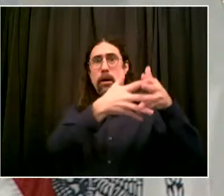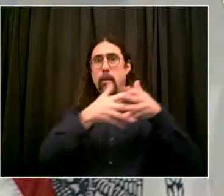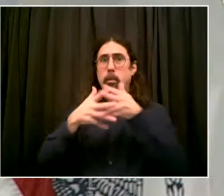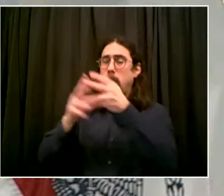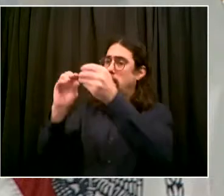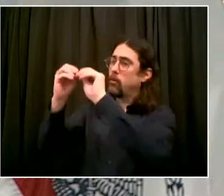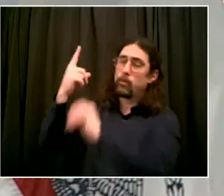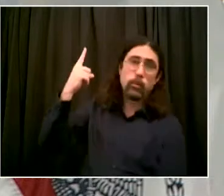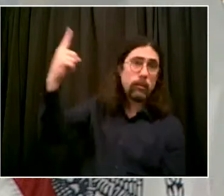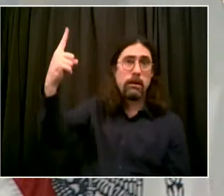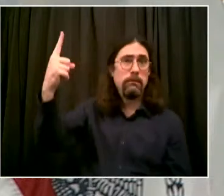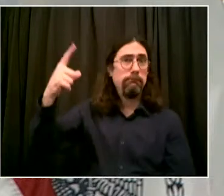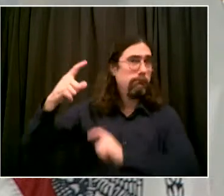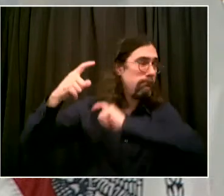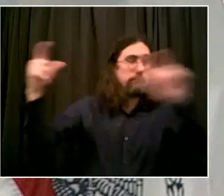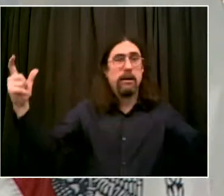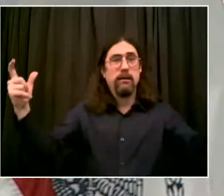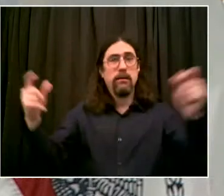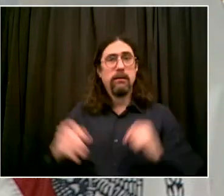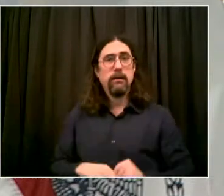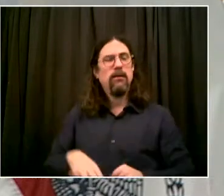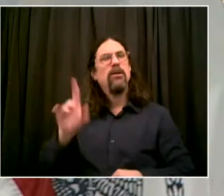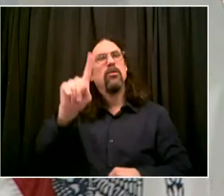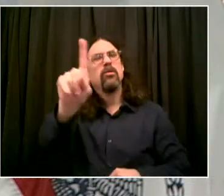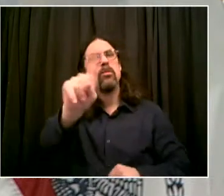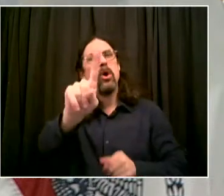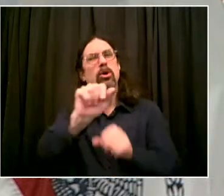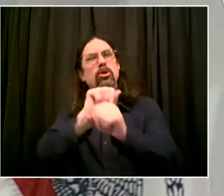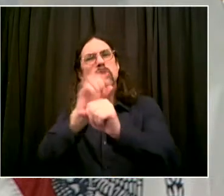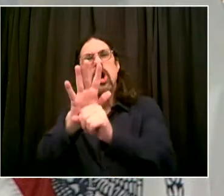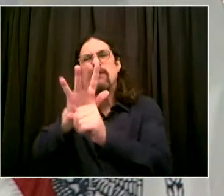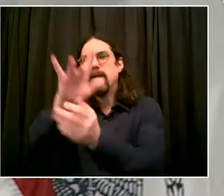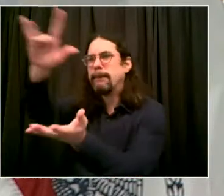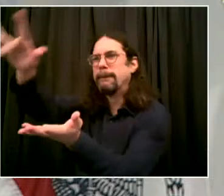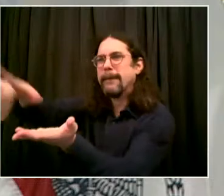THOUSANDS OF NENEW YORKERS. WE ARE GOING TO BE REALLY CAREFUL AND